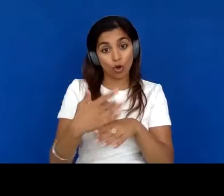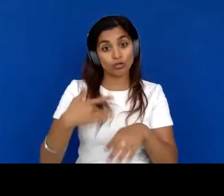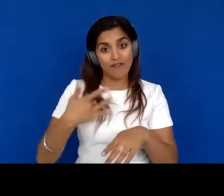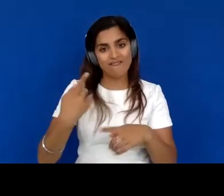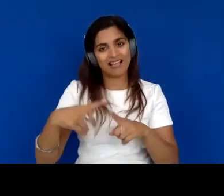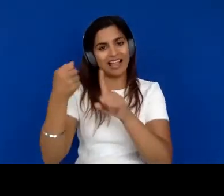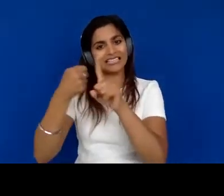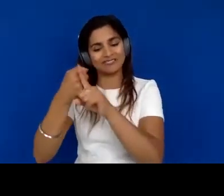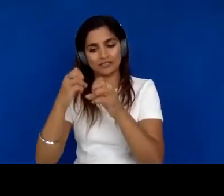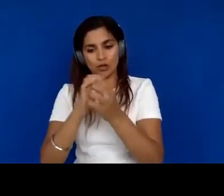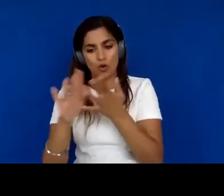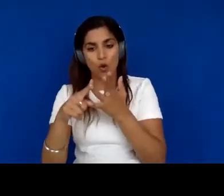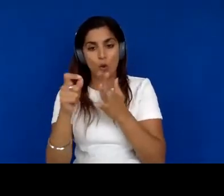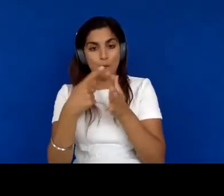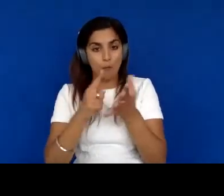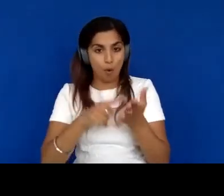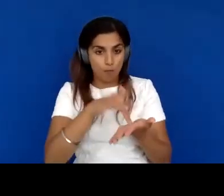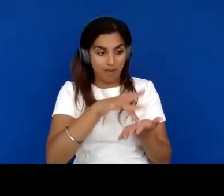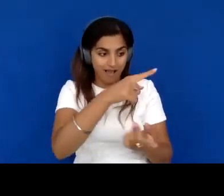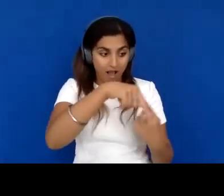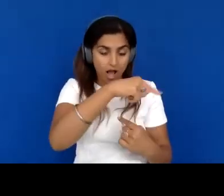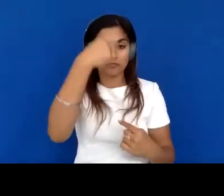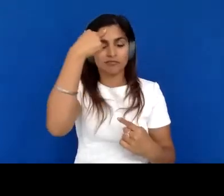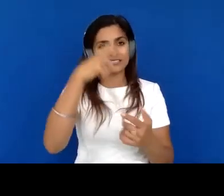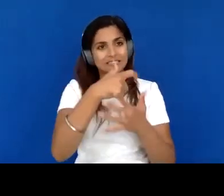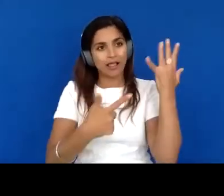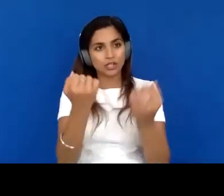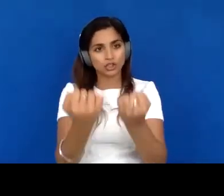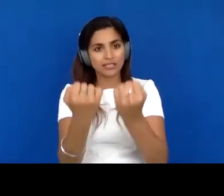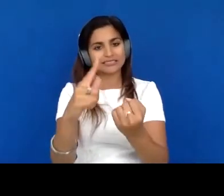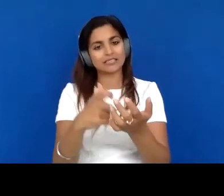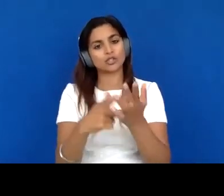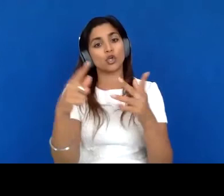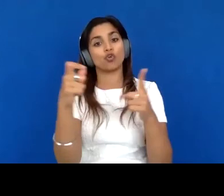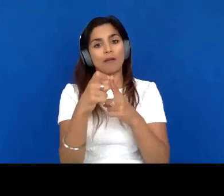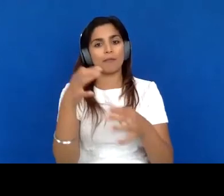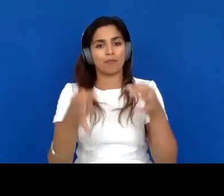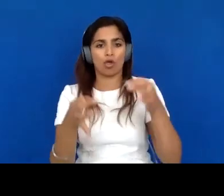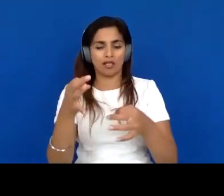justice and crip politics this will be just as activists and crip scholars